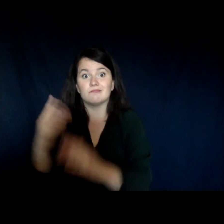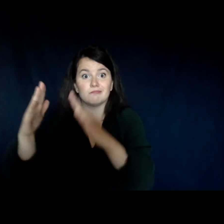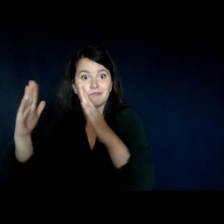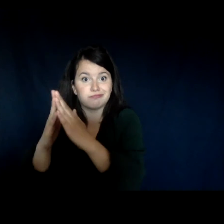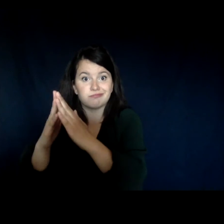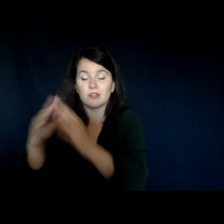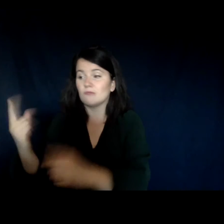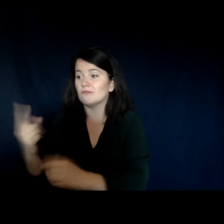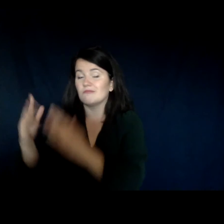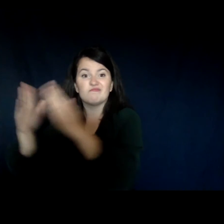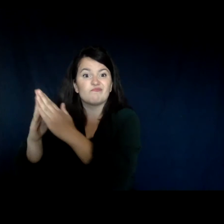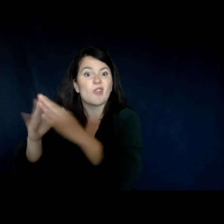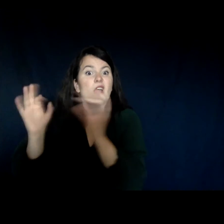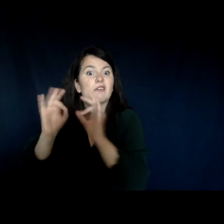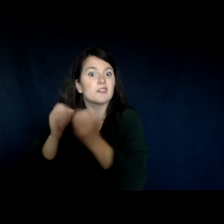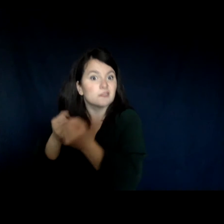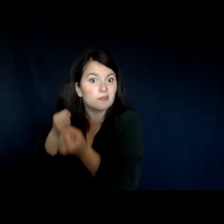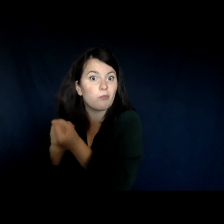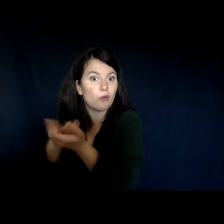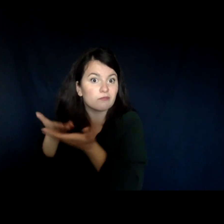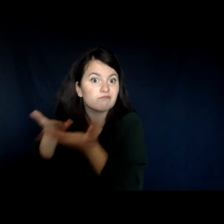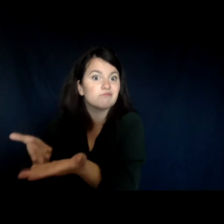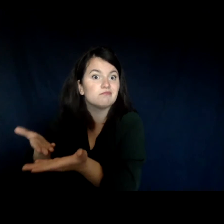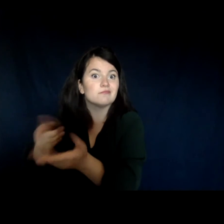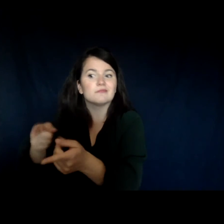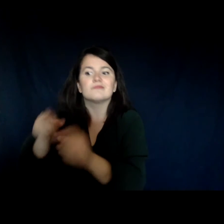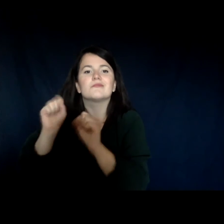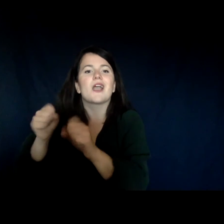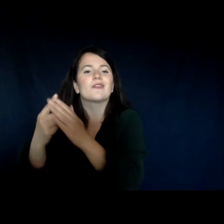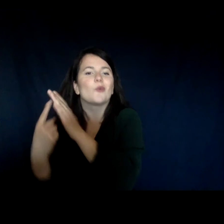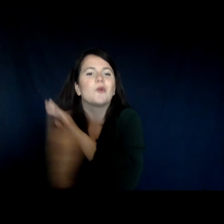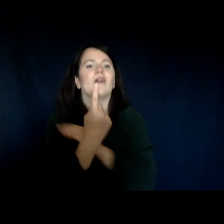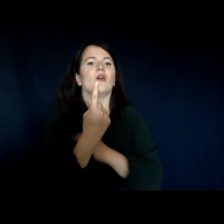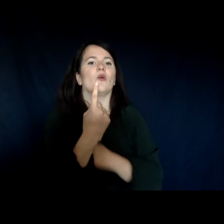due to the fact that staff rates go down,